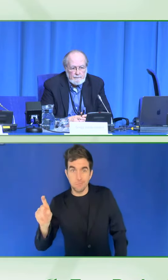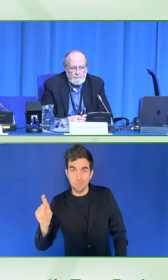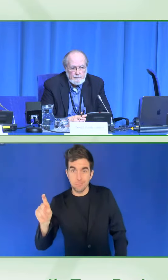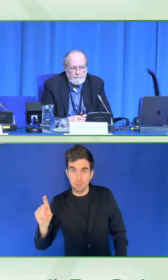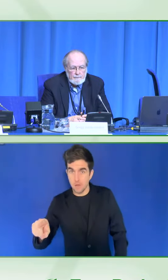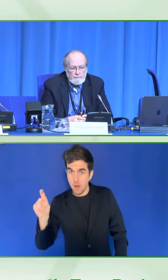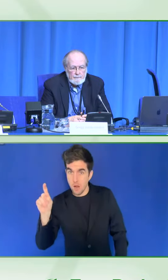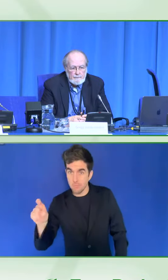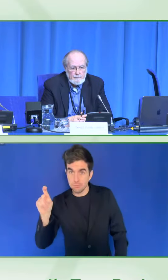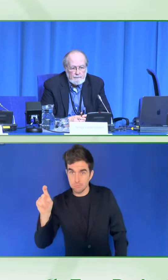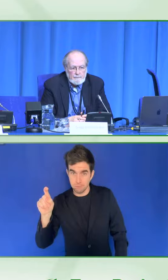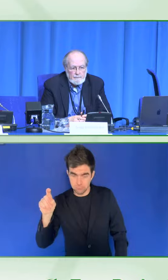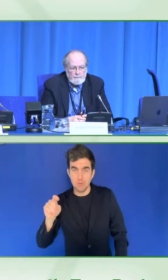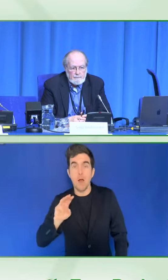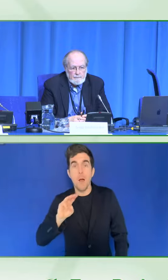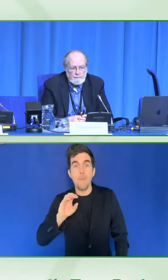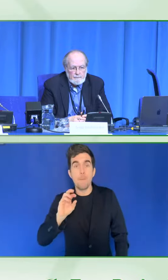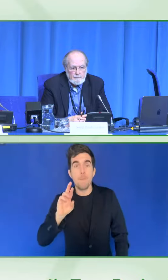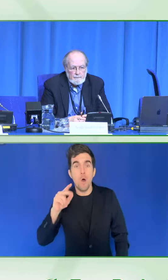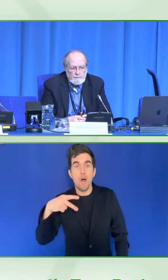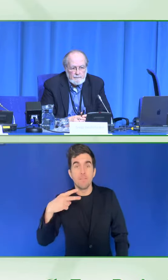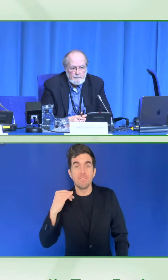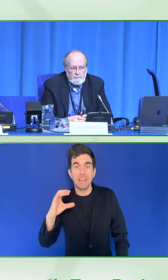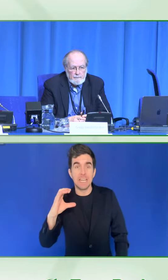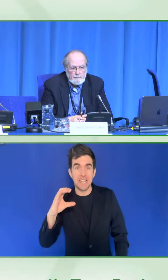PC, also with your smart phone. And every end device.